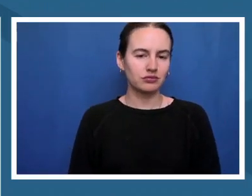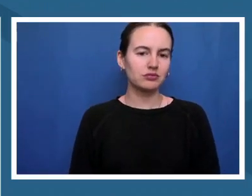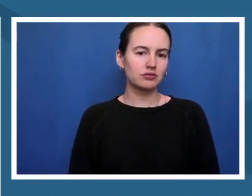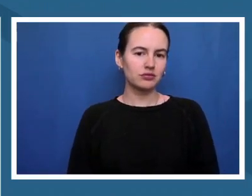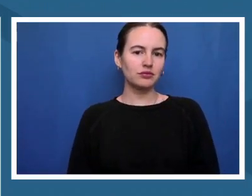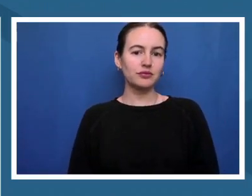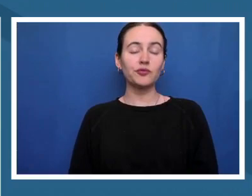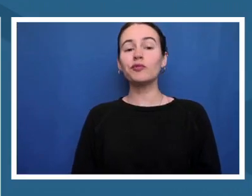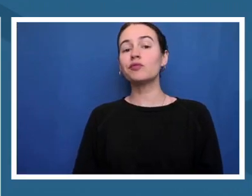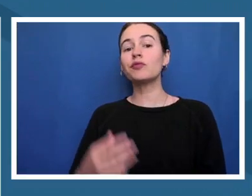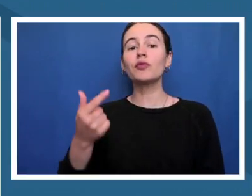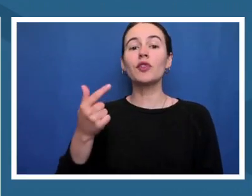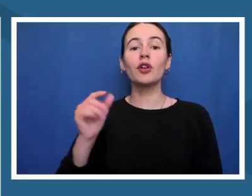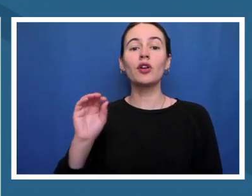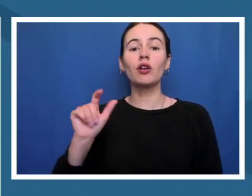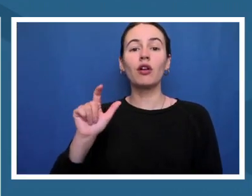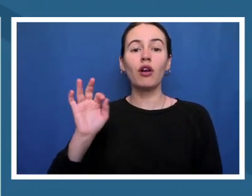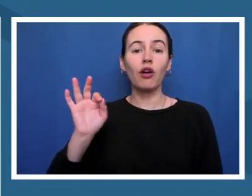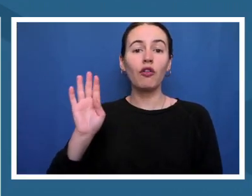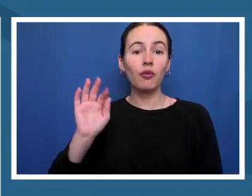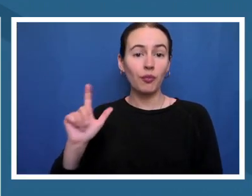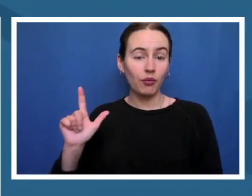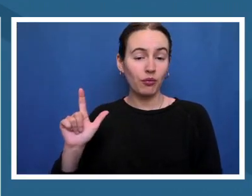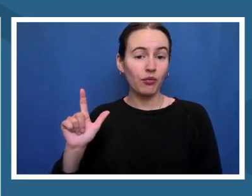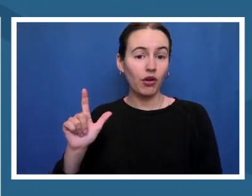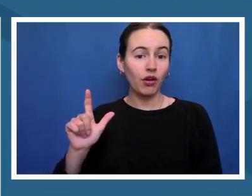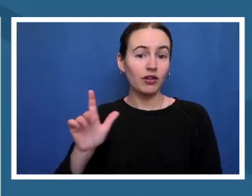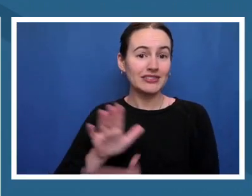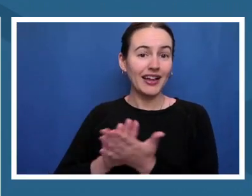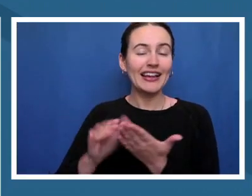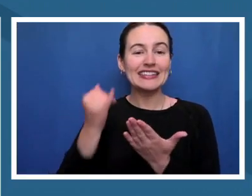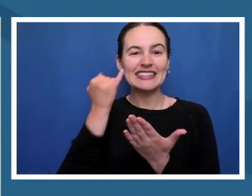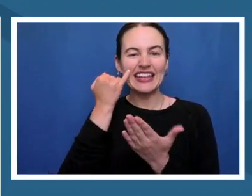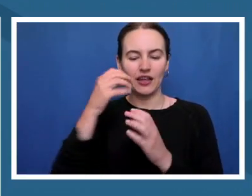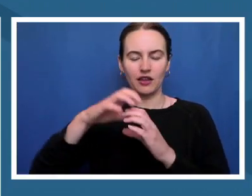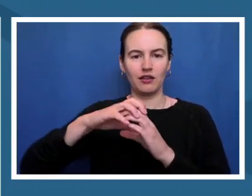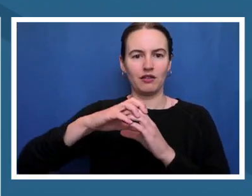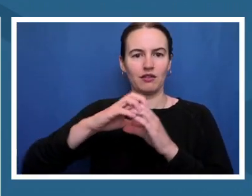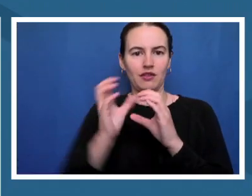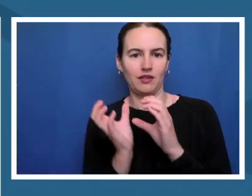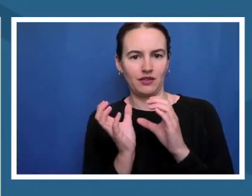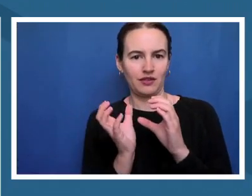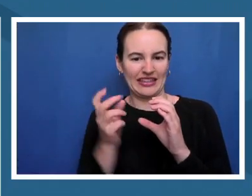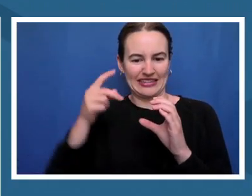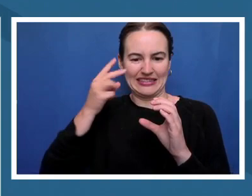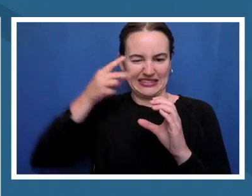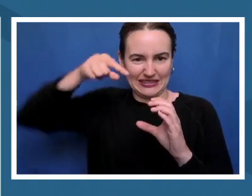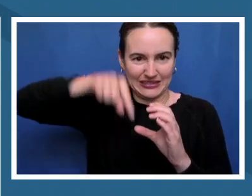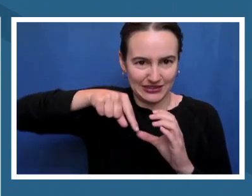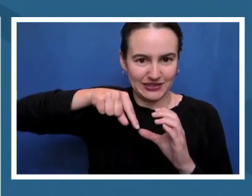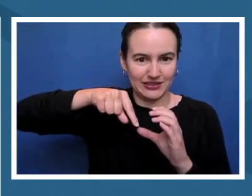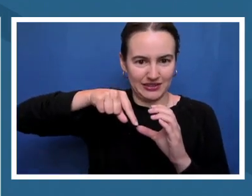great but only really if you've opened it up so you know or you could use it as